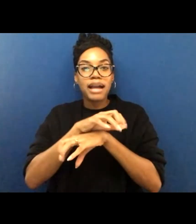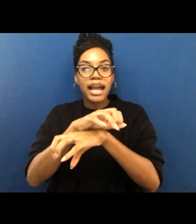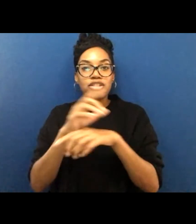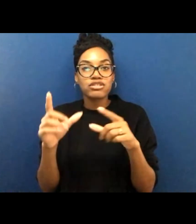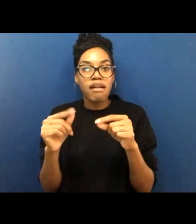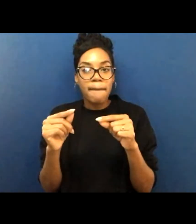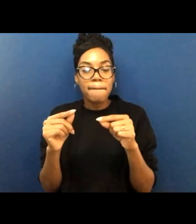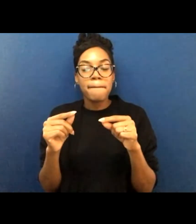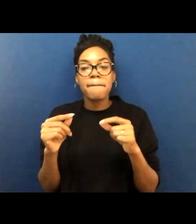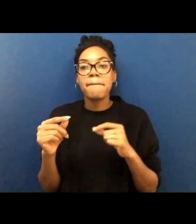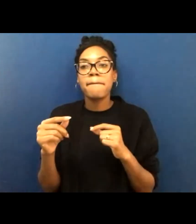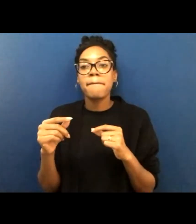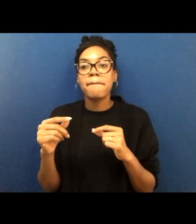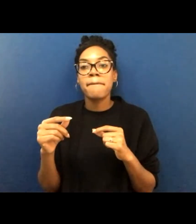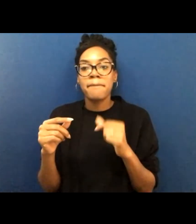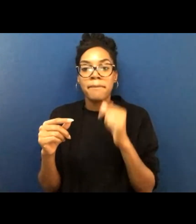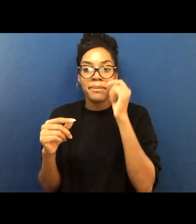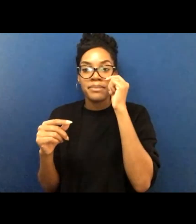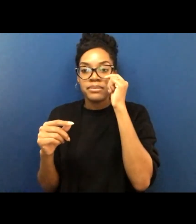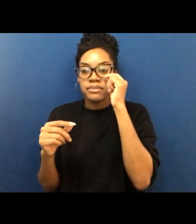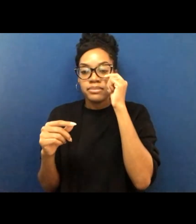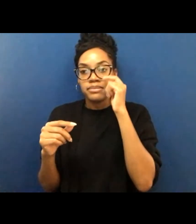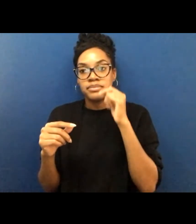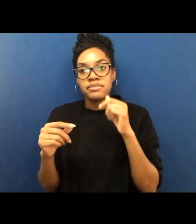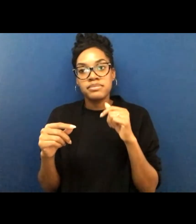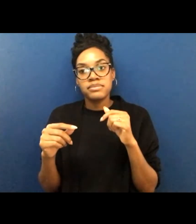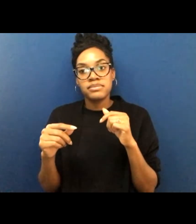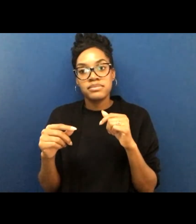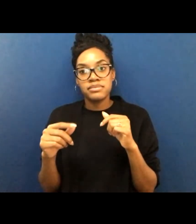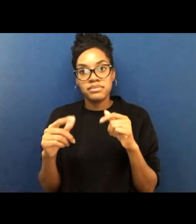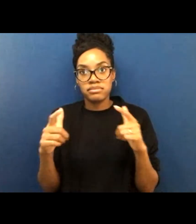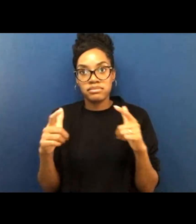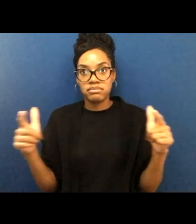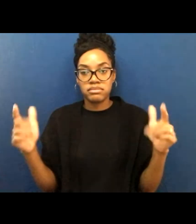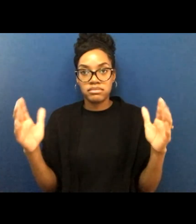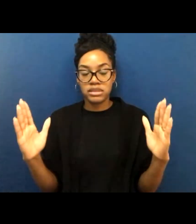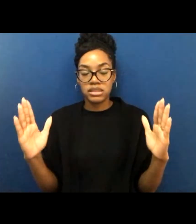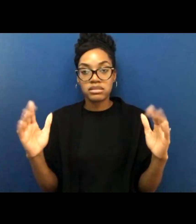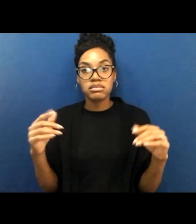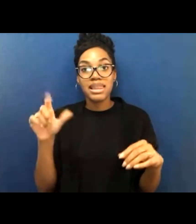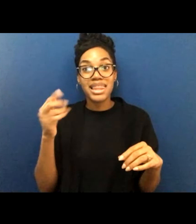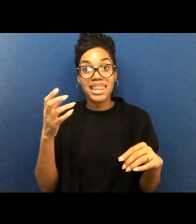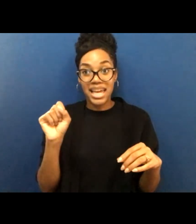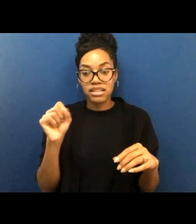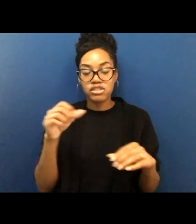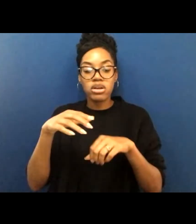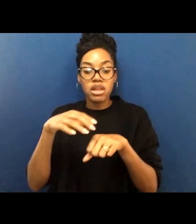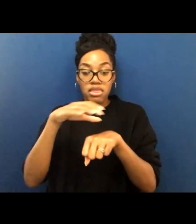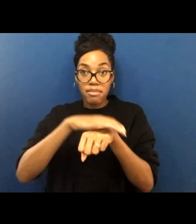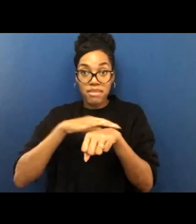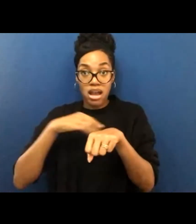So that, that carapace that we talked about, but then also their leg span, right? So Japanese, spider crabs.